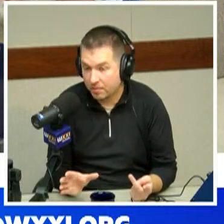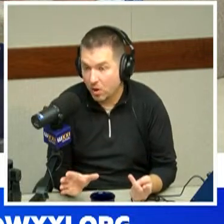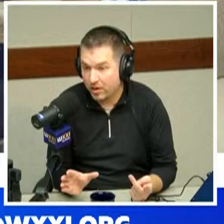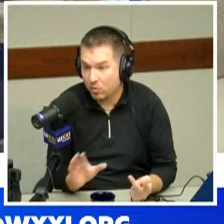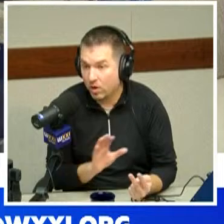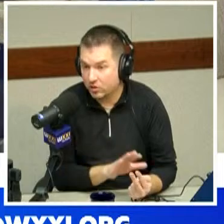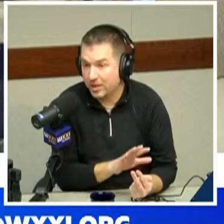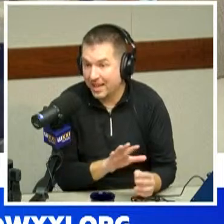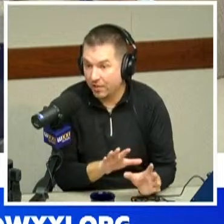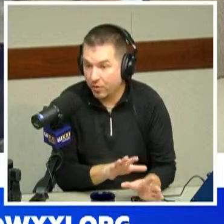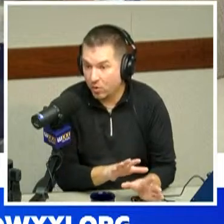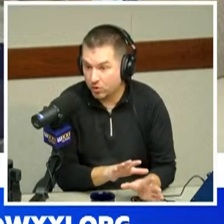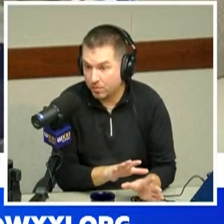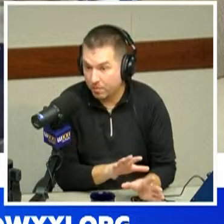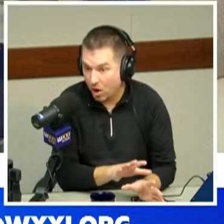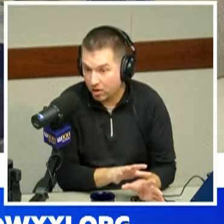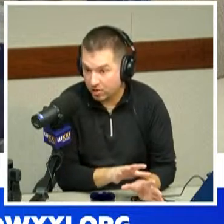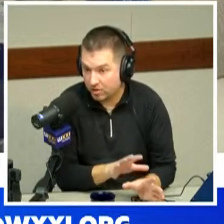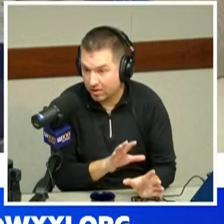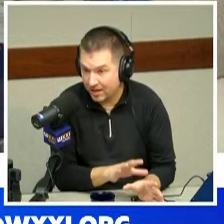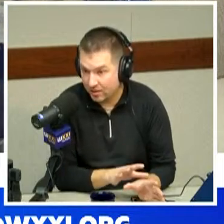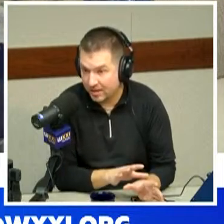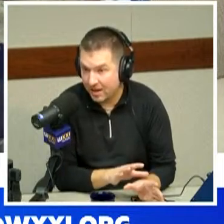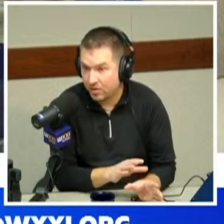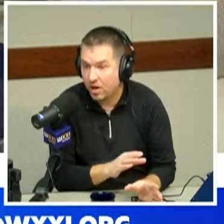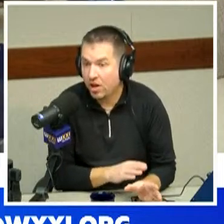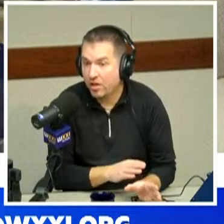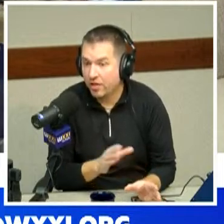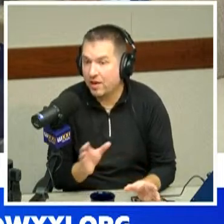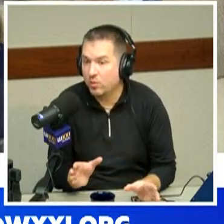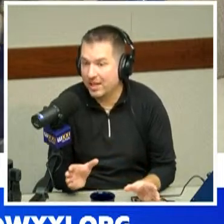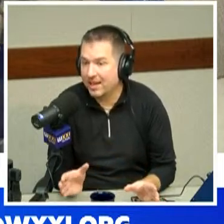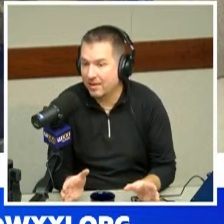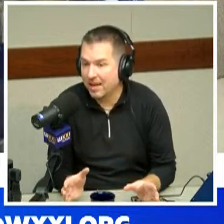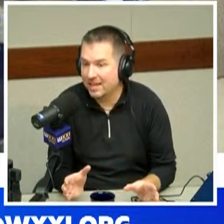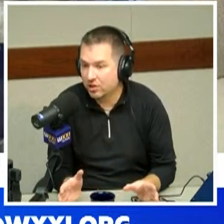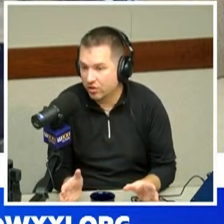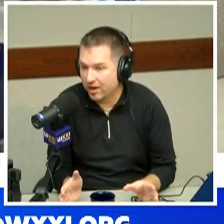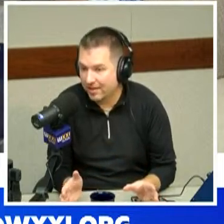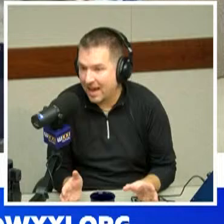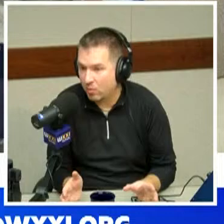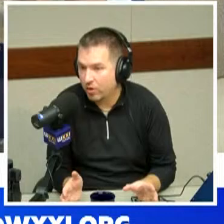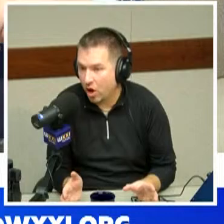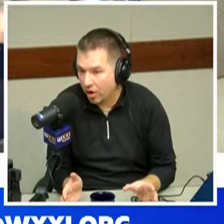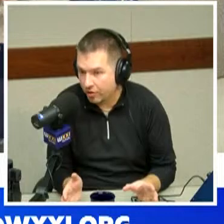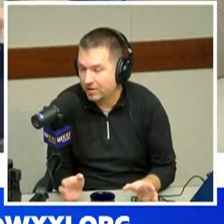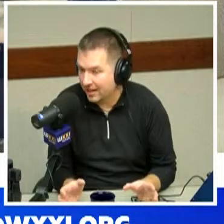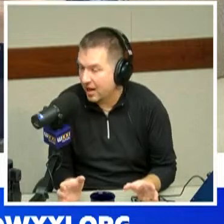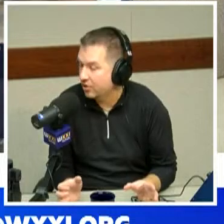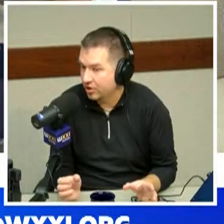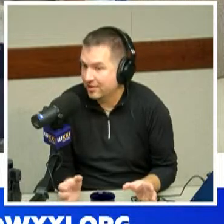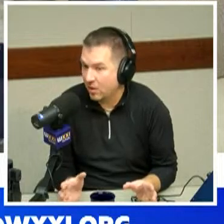component once we get those parts nailed down then we can integrate that with other technologies that